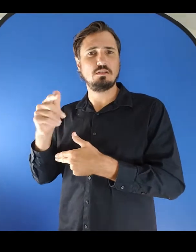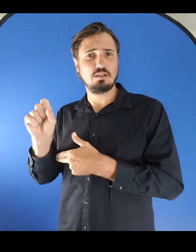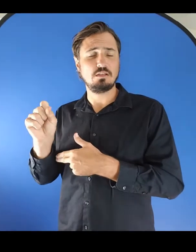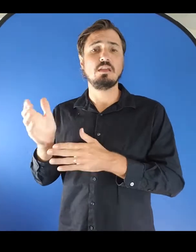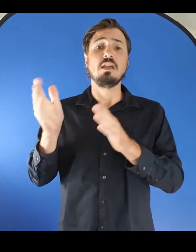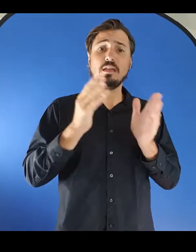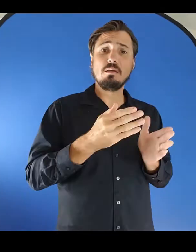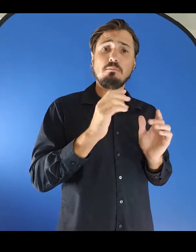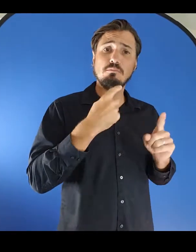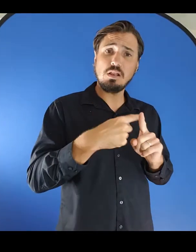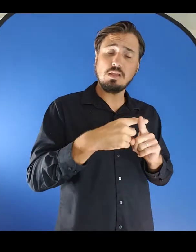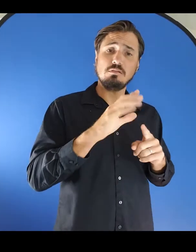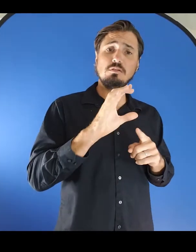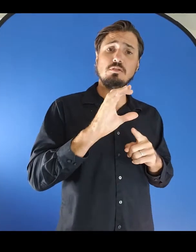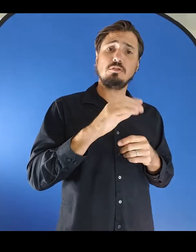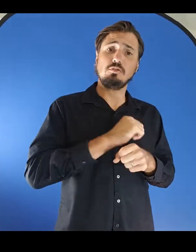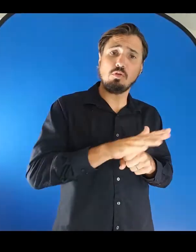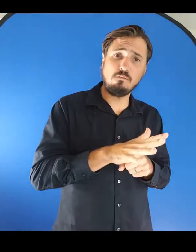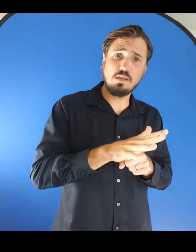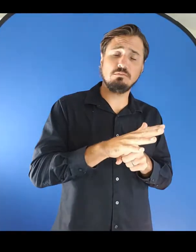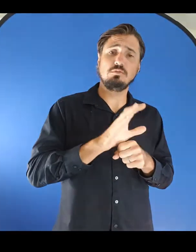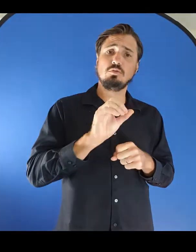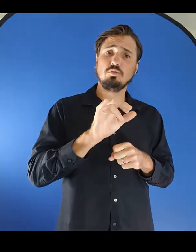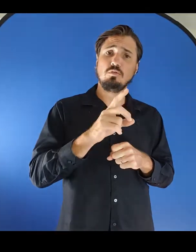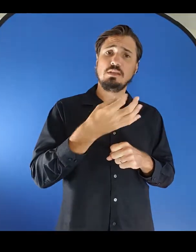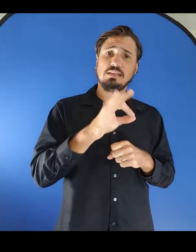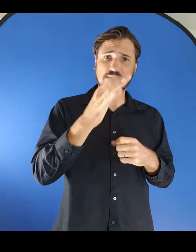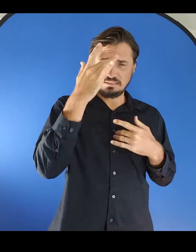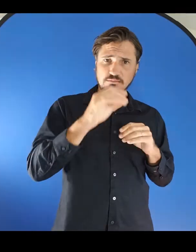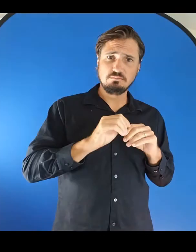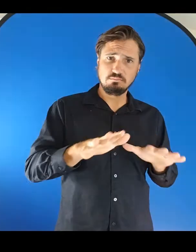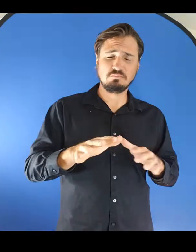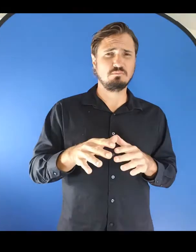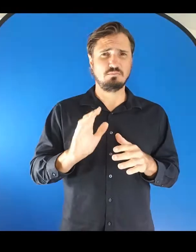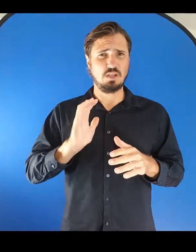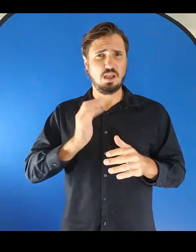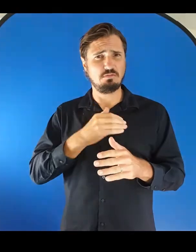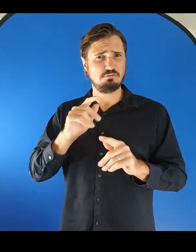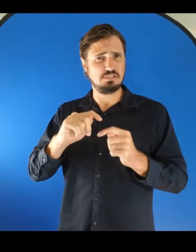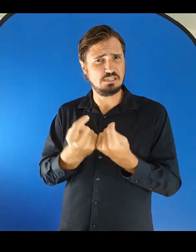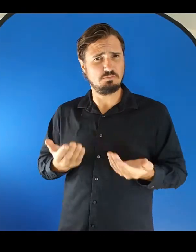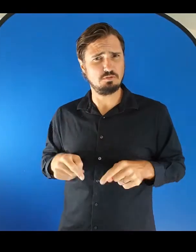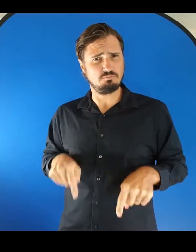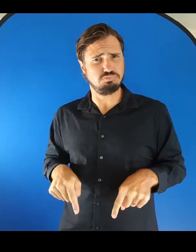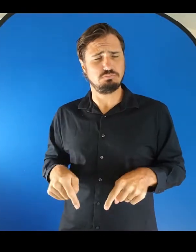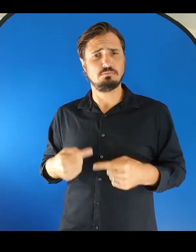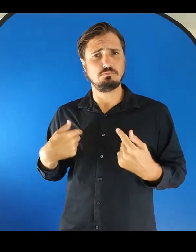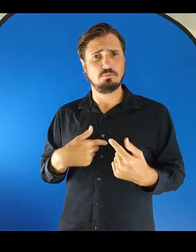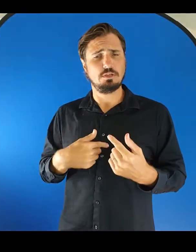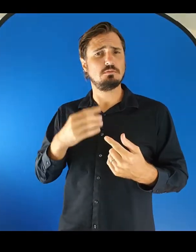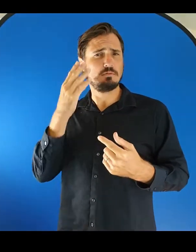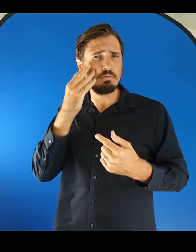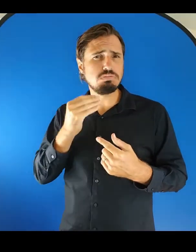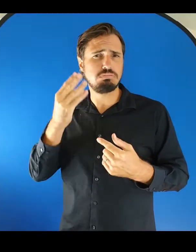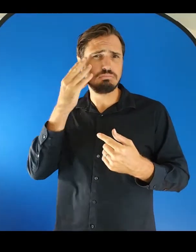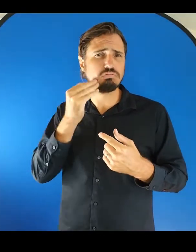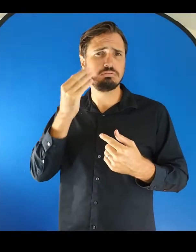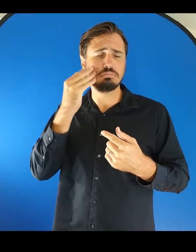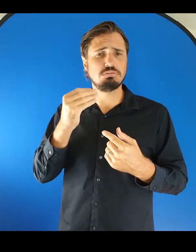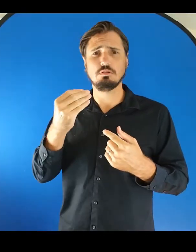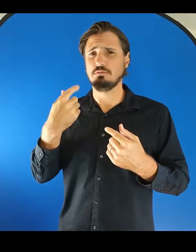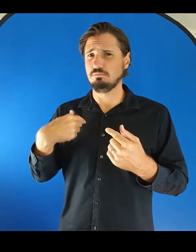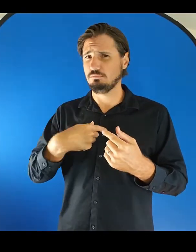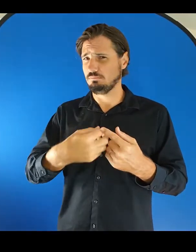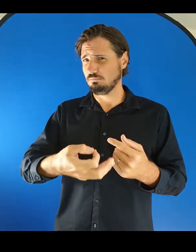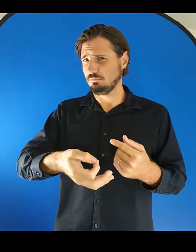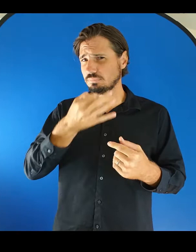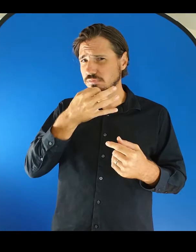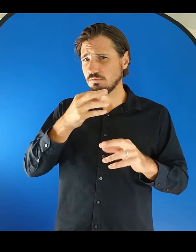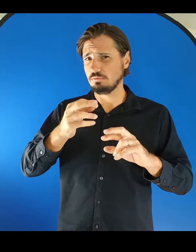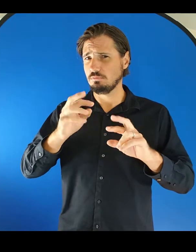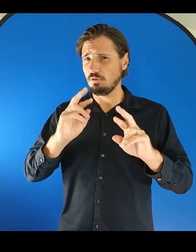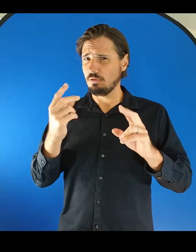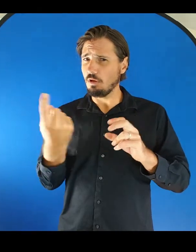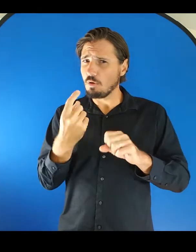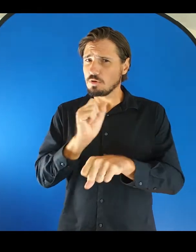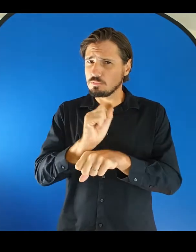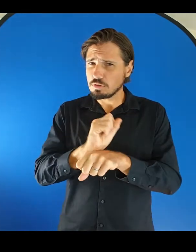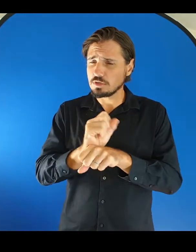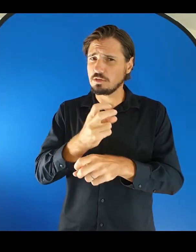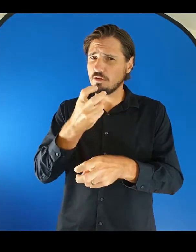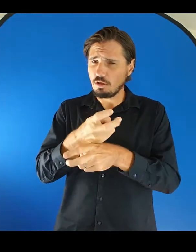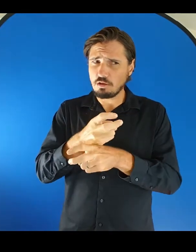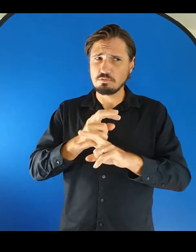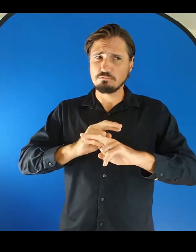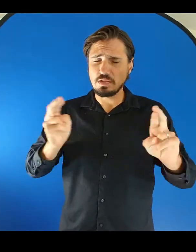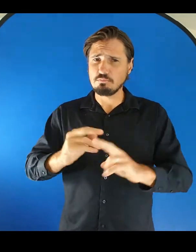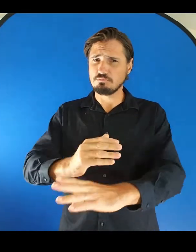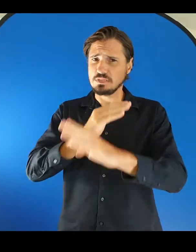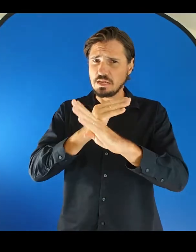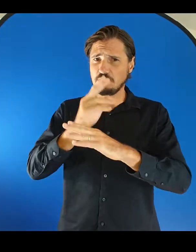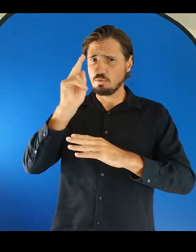We have a proven and experienced ALL hazards Incident Management Team (IMT) here, working constantly to protect Kaua‘i and Ni‘ihau from these two threats.